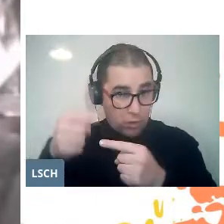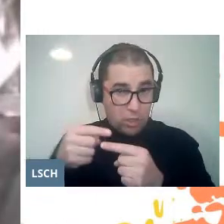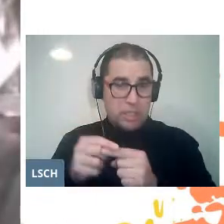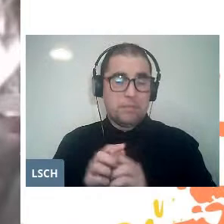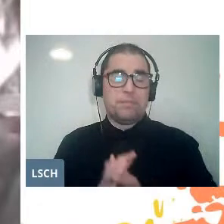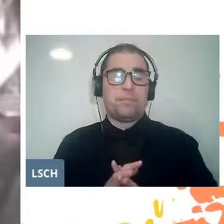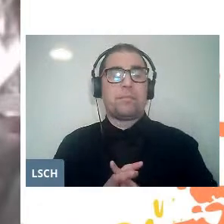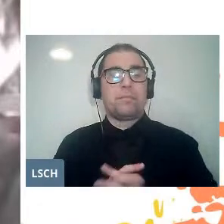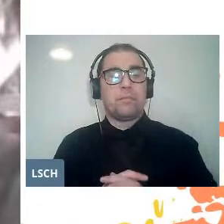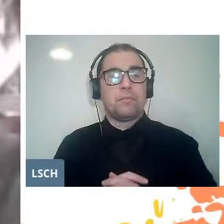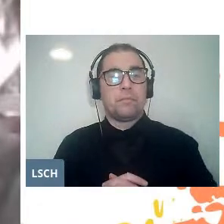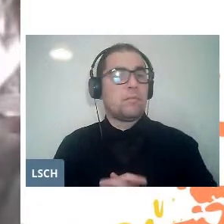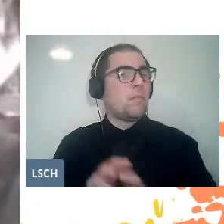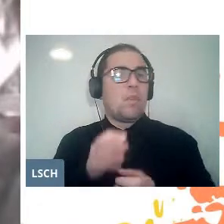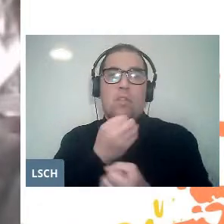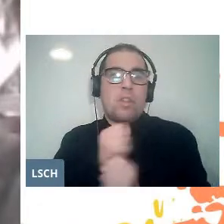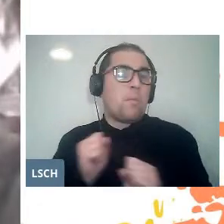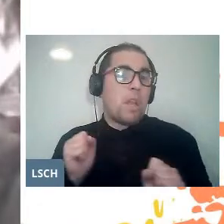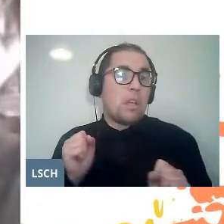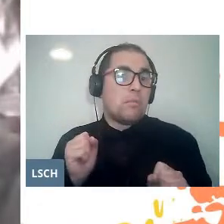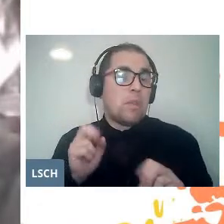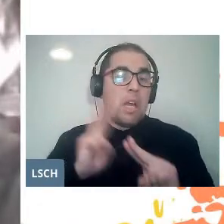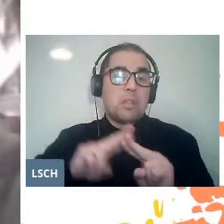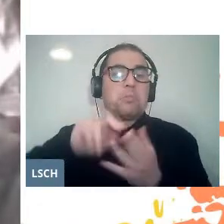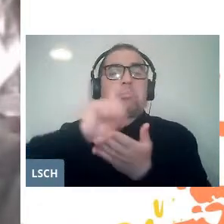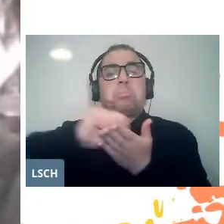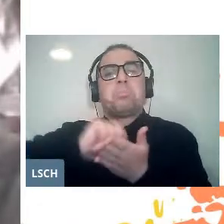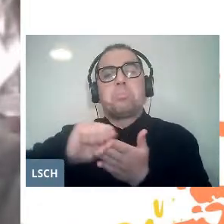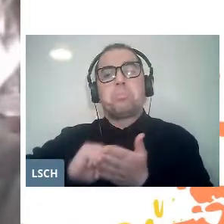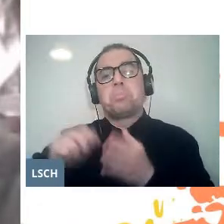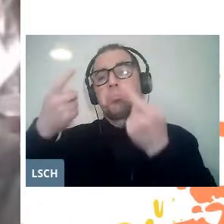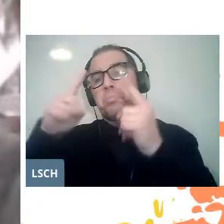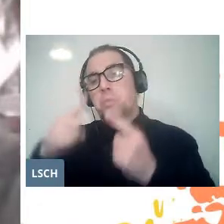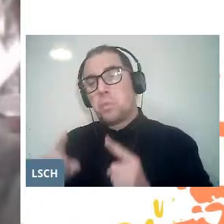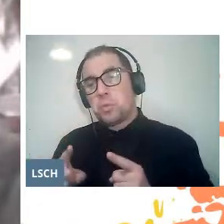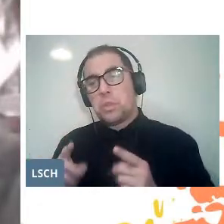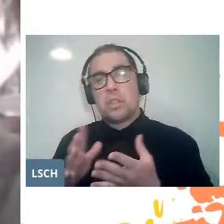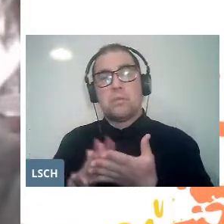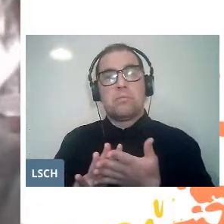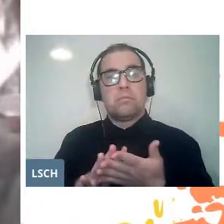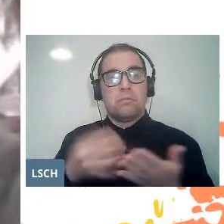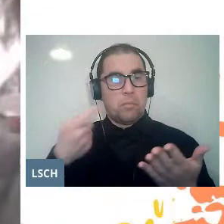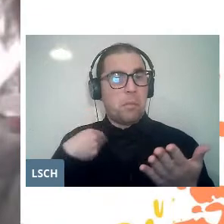You cannot make a symphony in romanticism if you do not understand